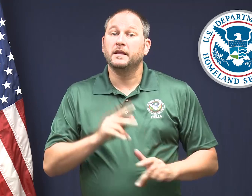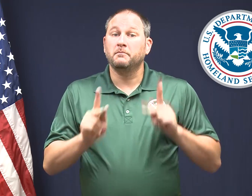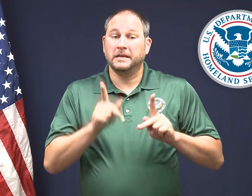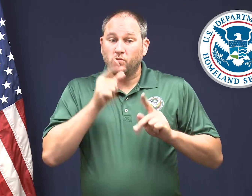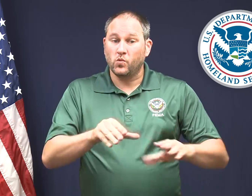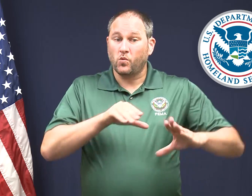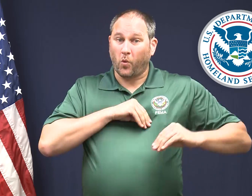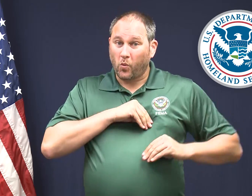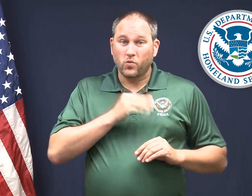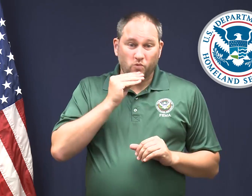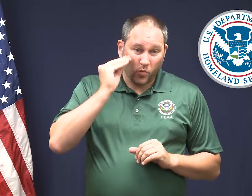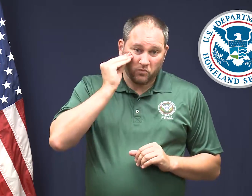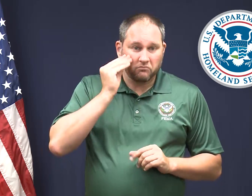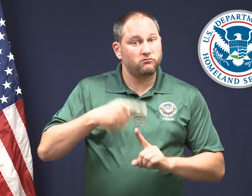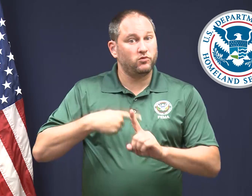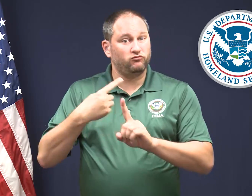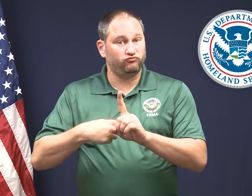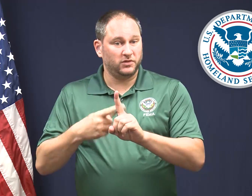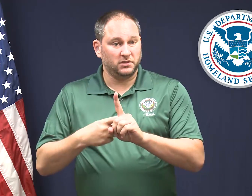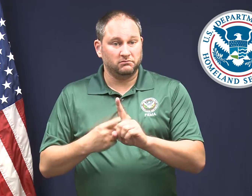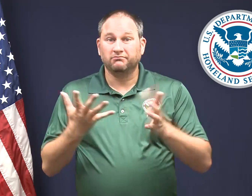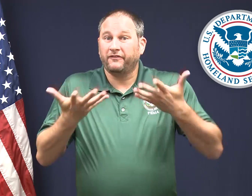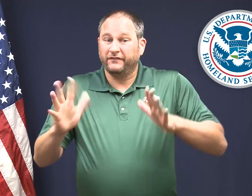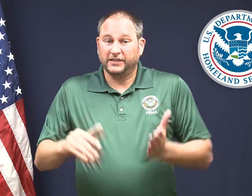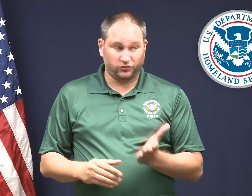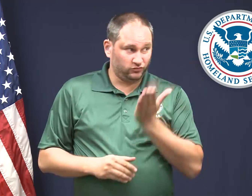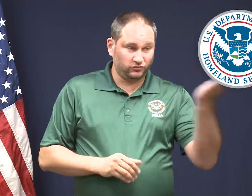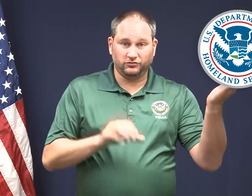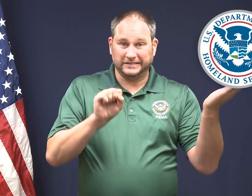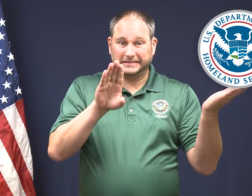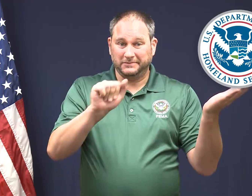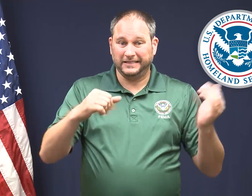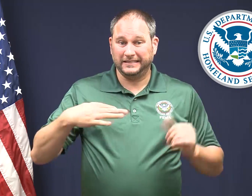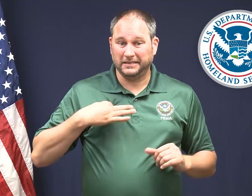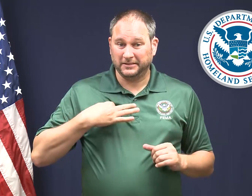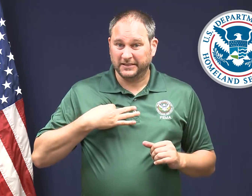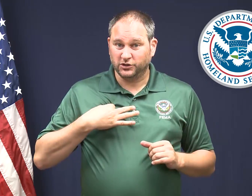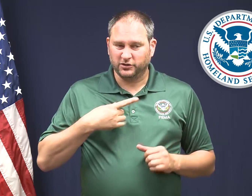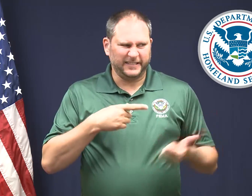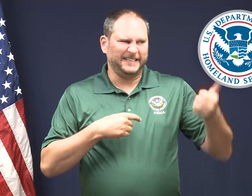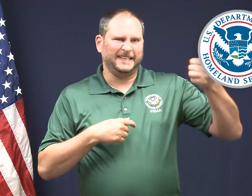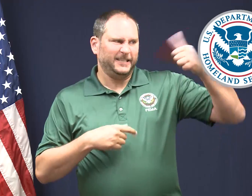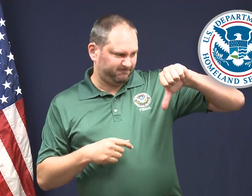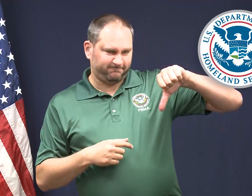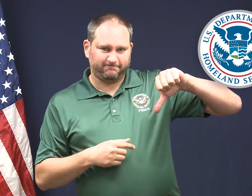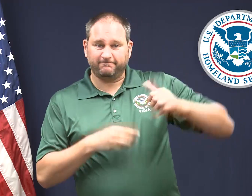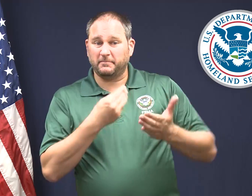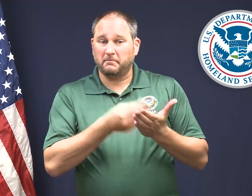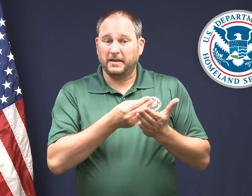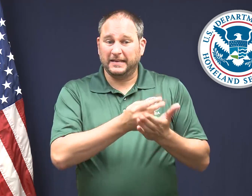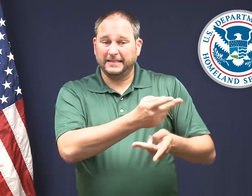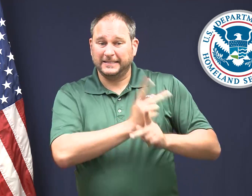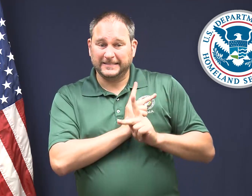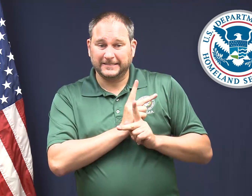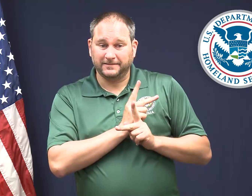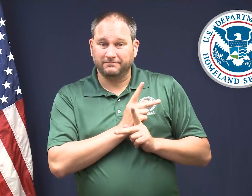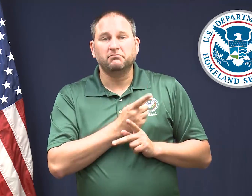Homeowners and renters who submit an SBA application and have been denied for a loan